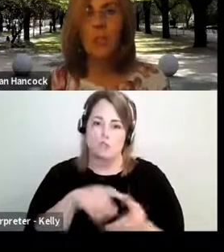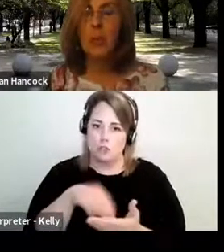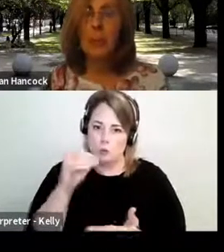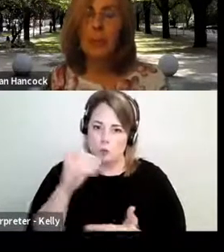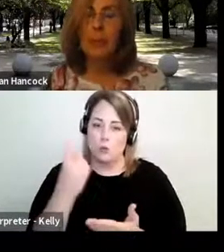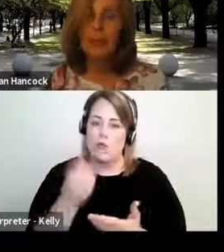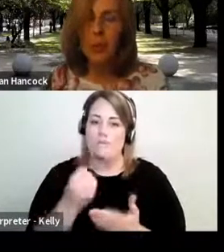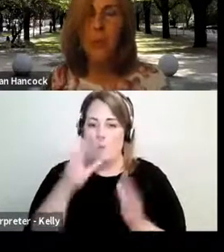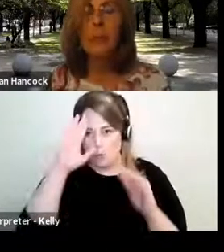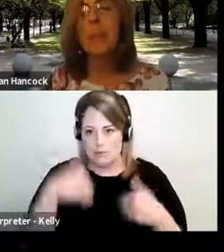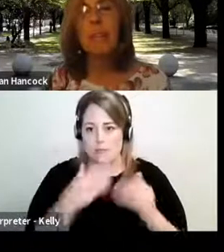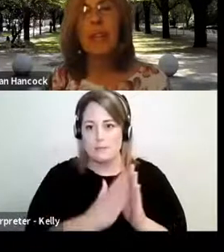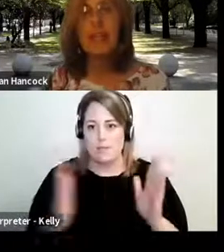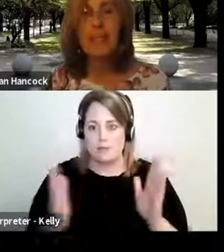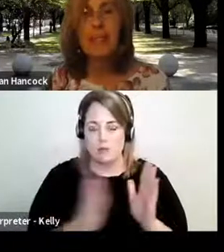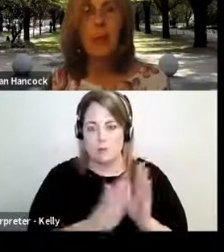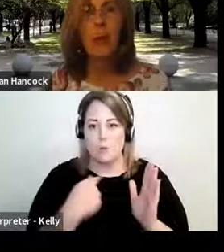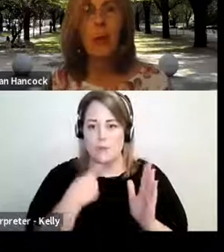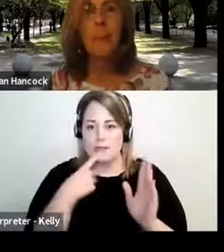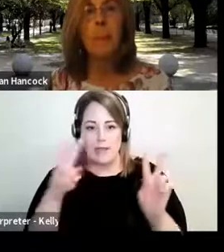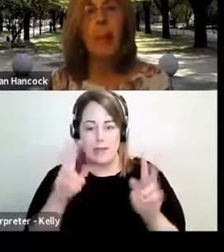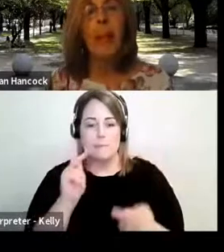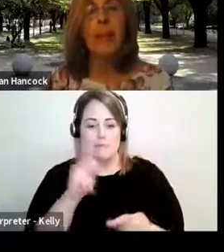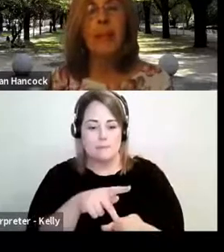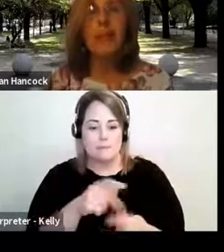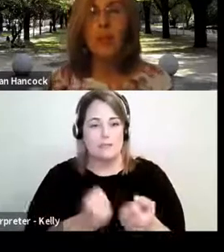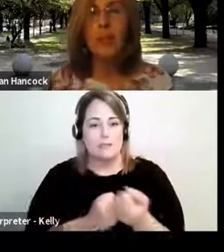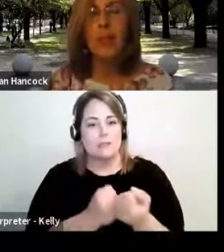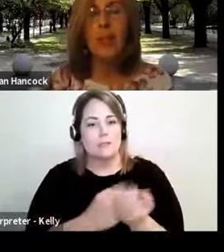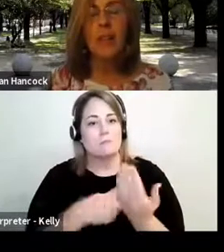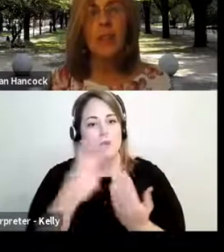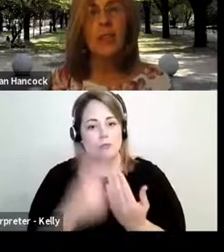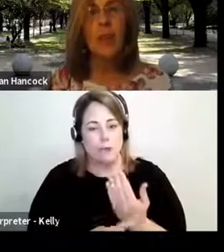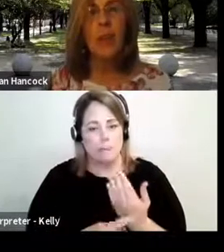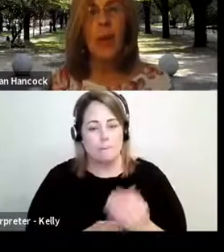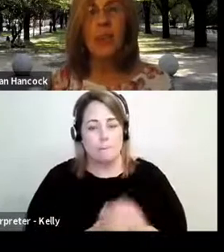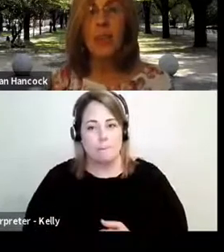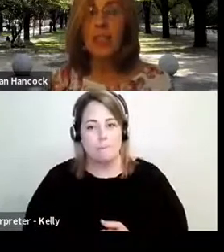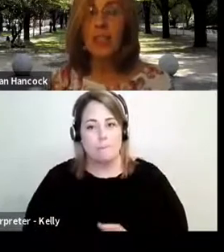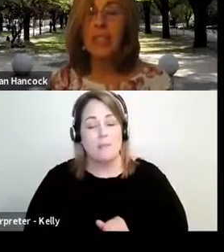which we call the participation assistant program and it supports students who are transitioning